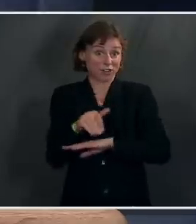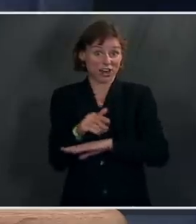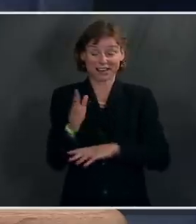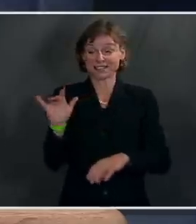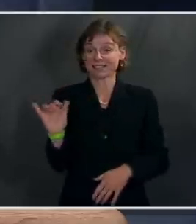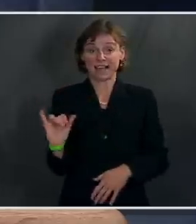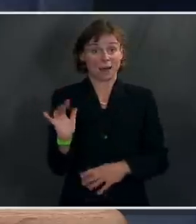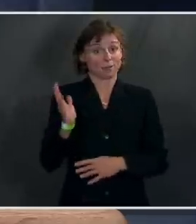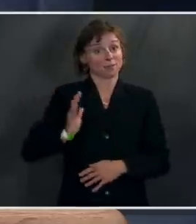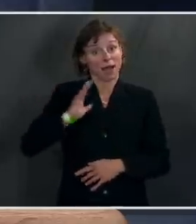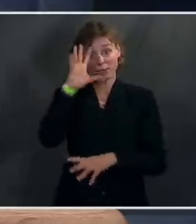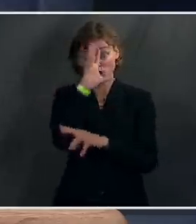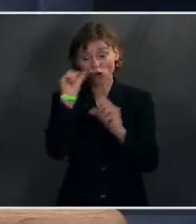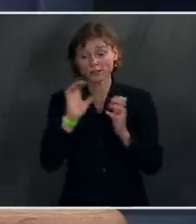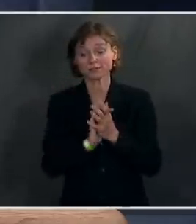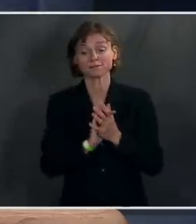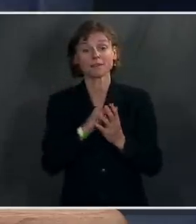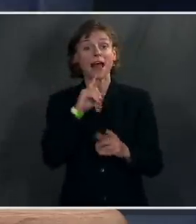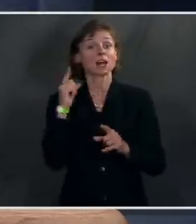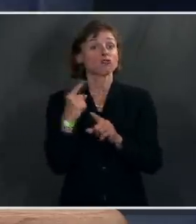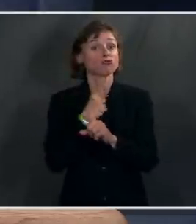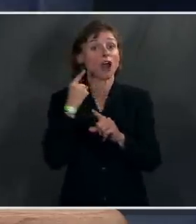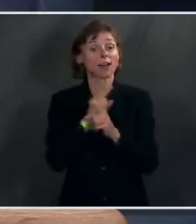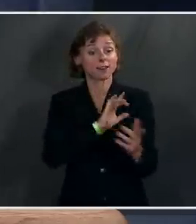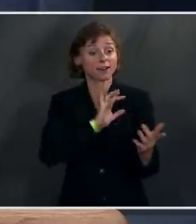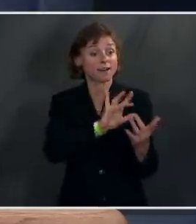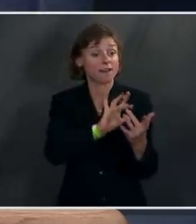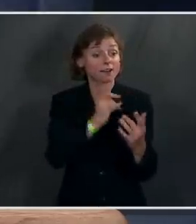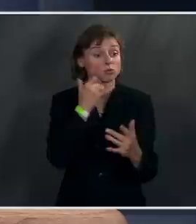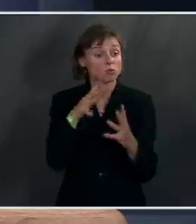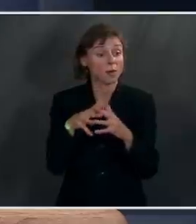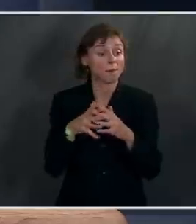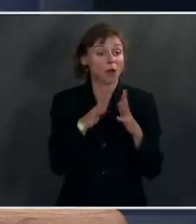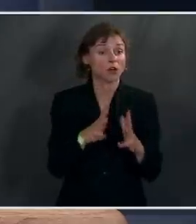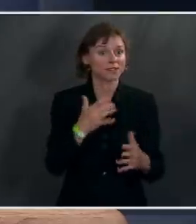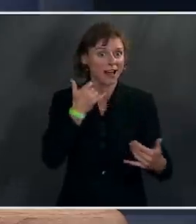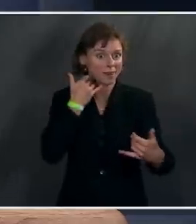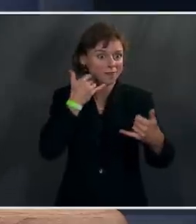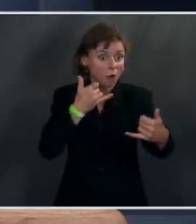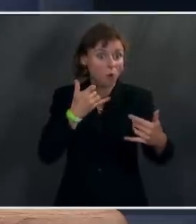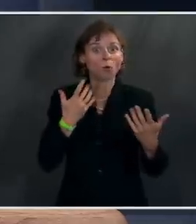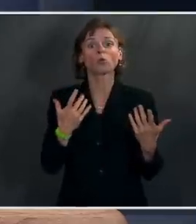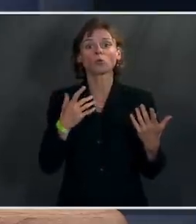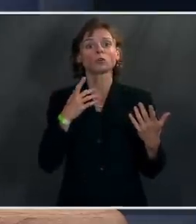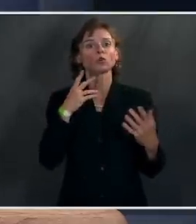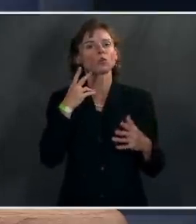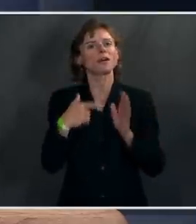He also regularly connects with Americans on the phone. We've put out some videos of that and we'll continue to do that moving forward.